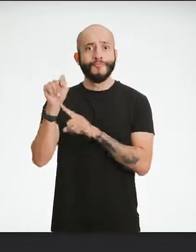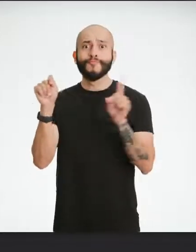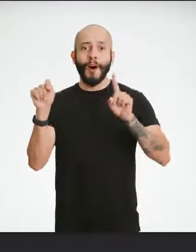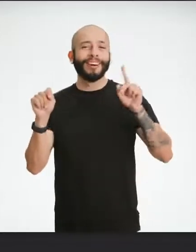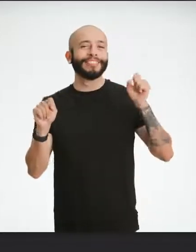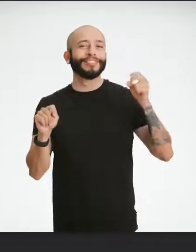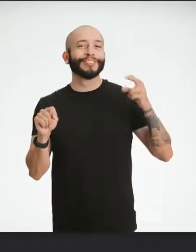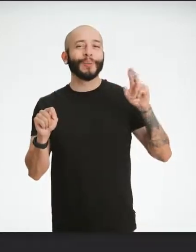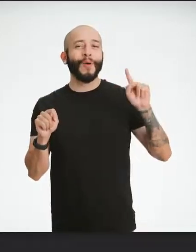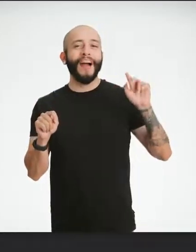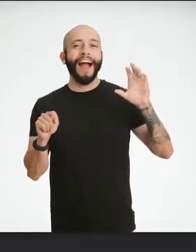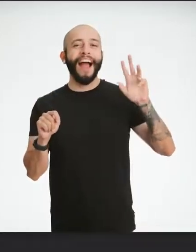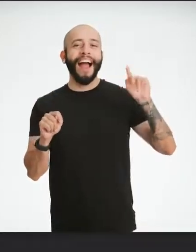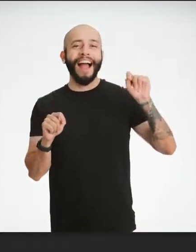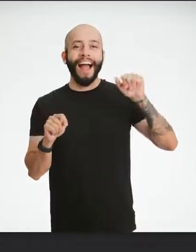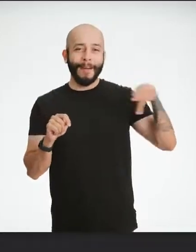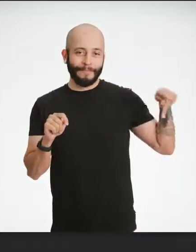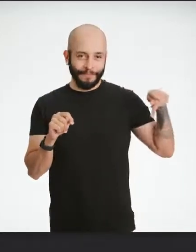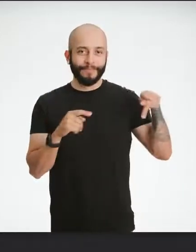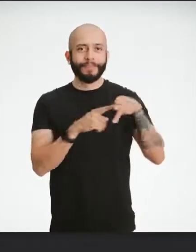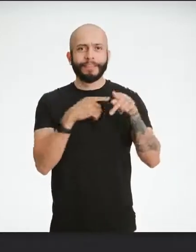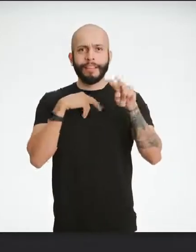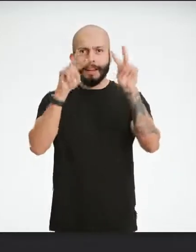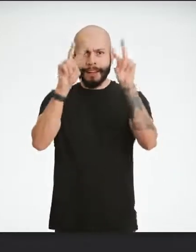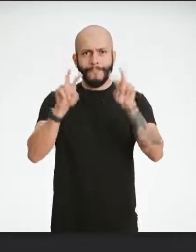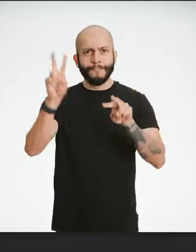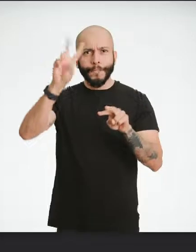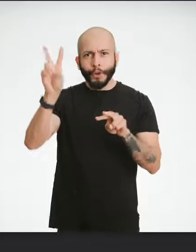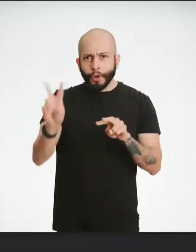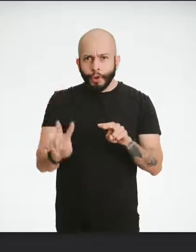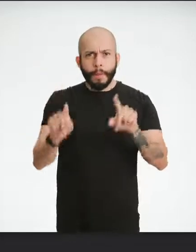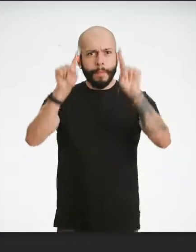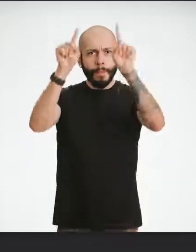I can see the shortcut now appears in the Shortcuts app, with variants for each parameter